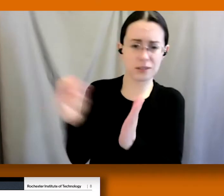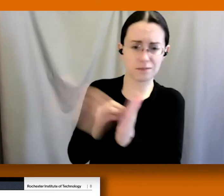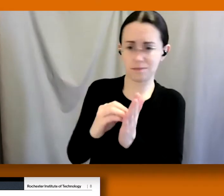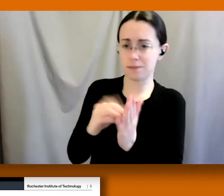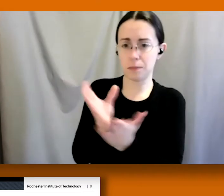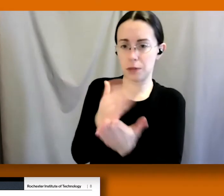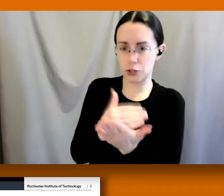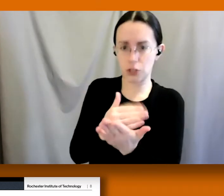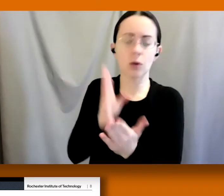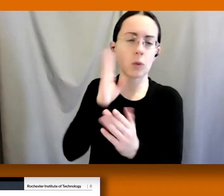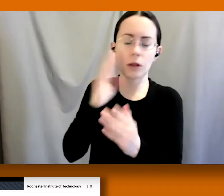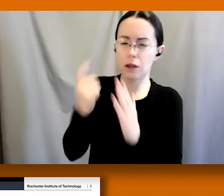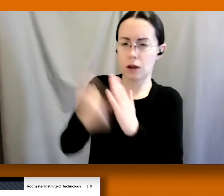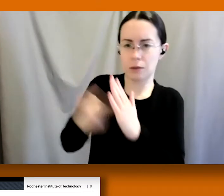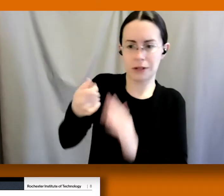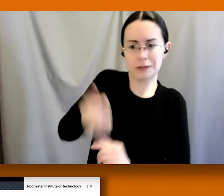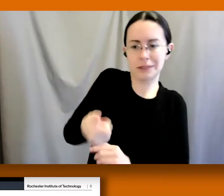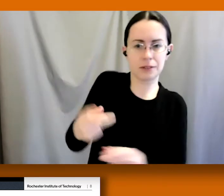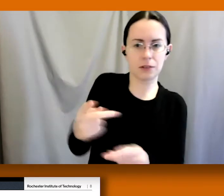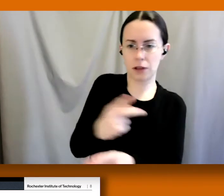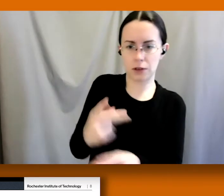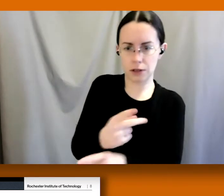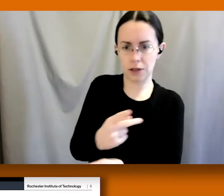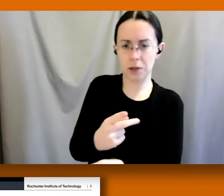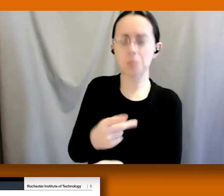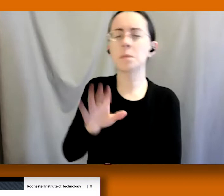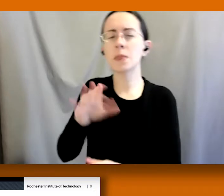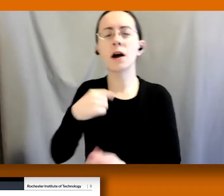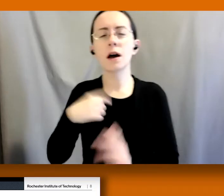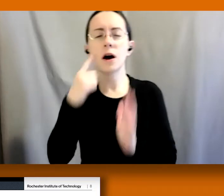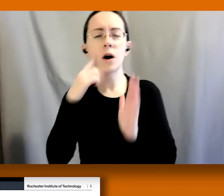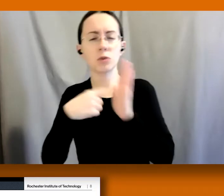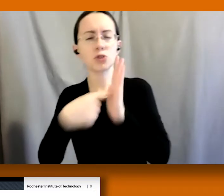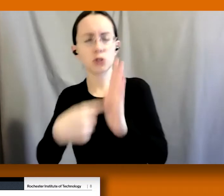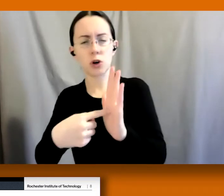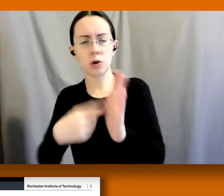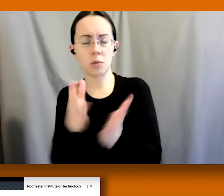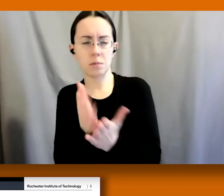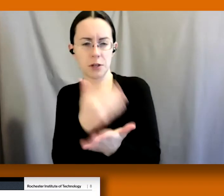Um, so when I show you the budget later on in the presentation,